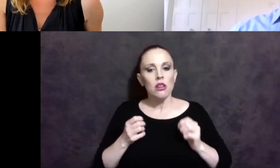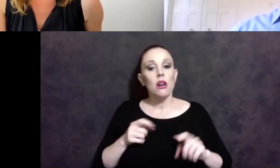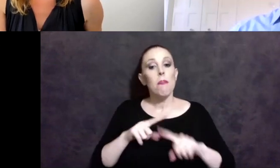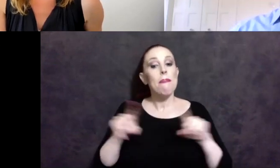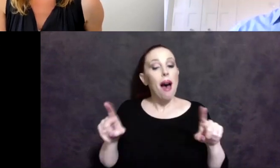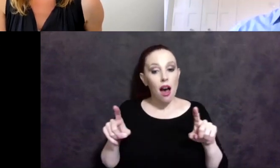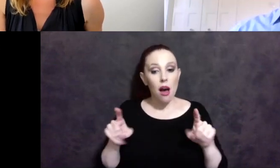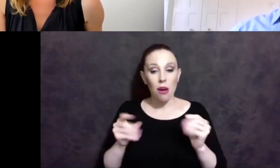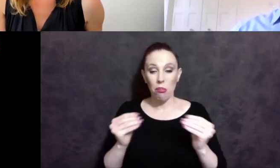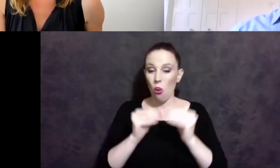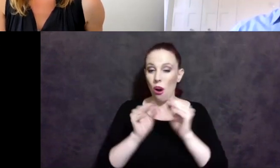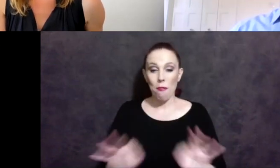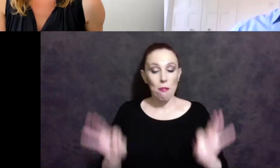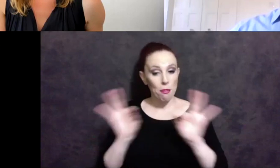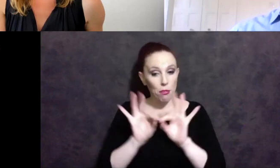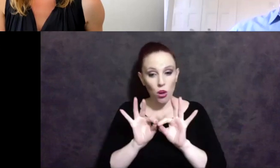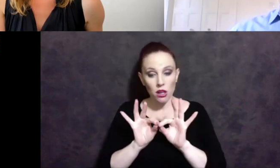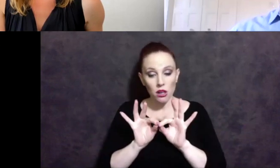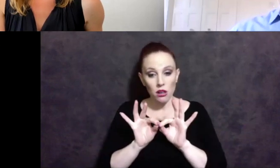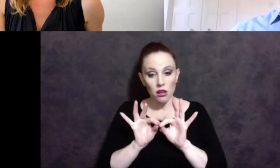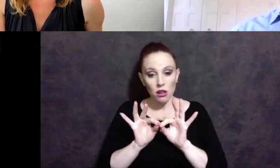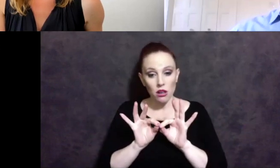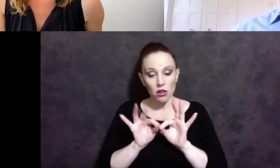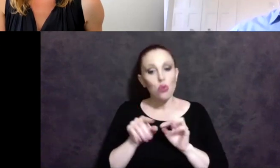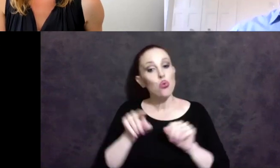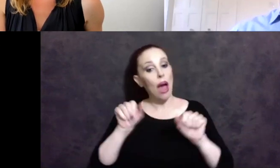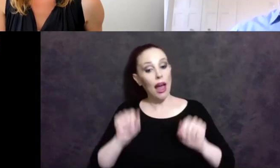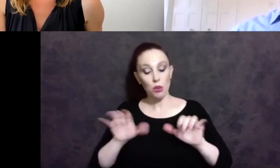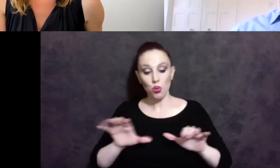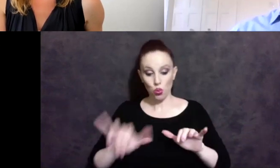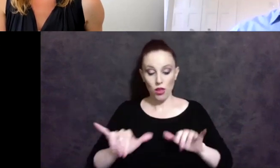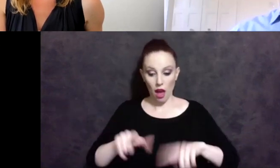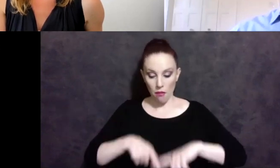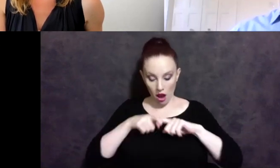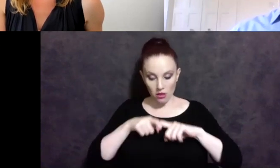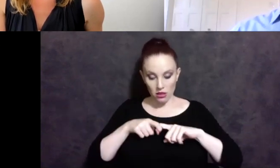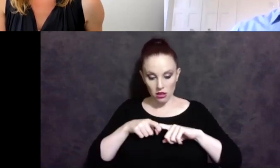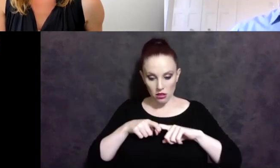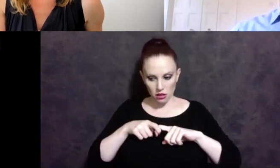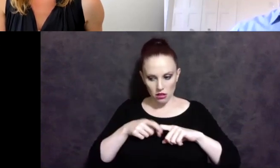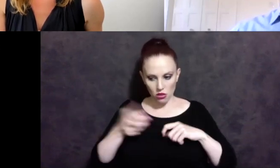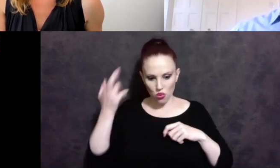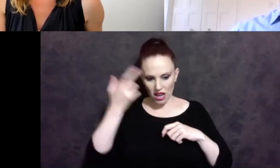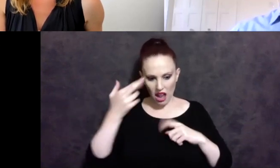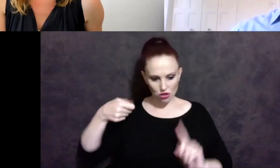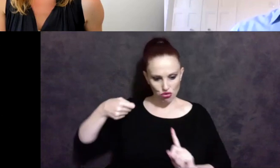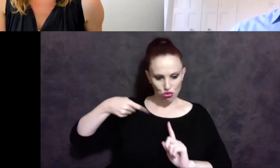part is when you are able to do that you realize that being triggered in that moment means